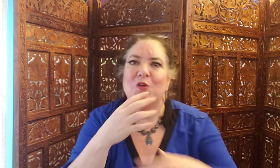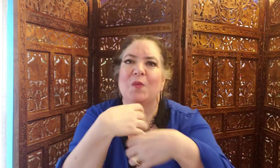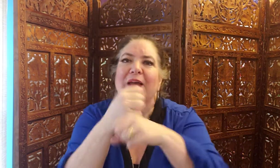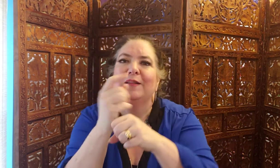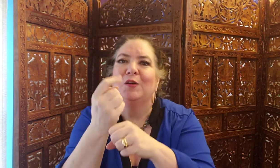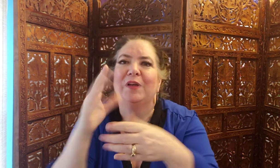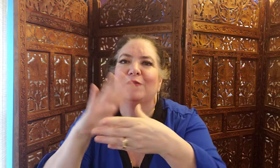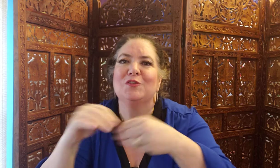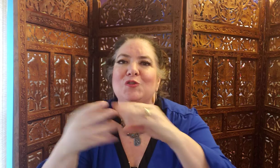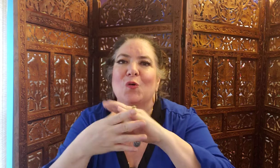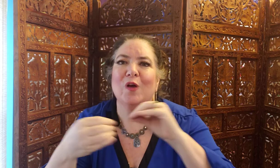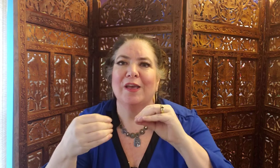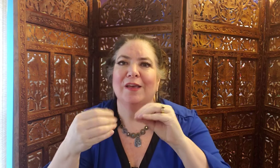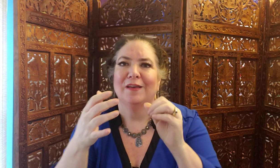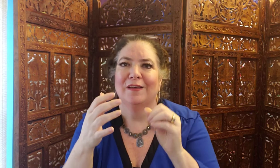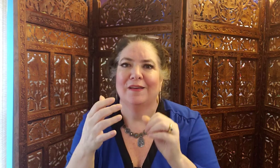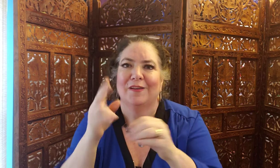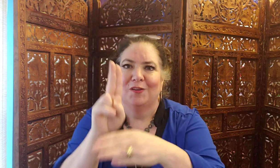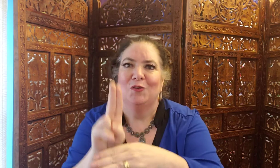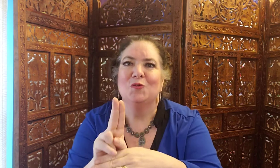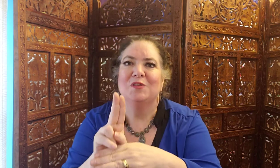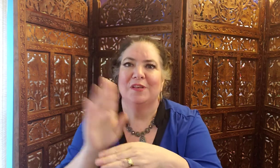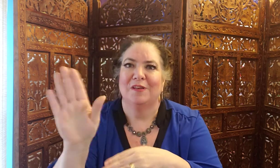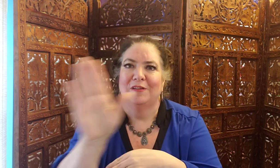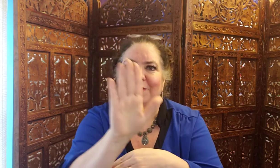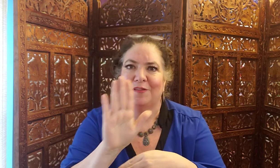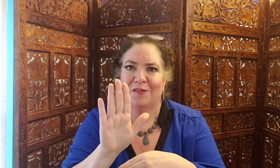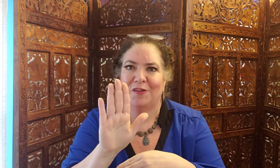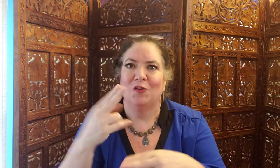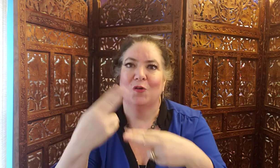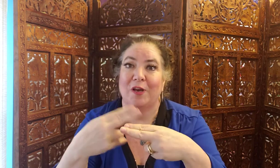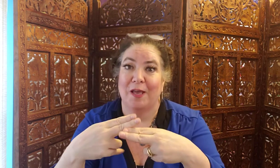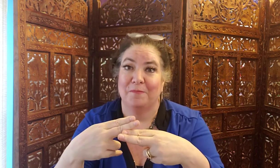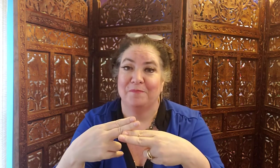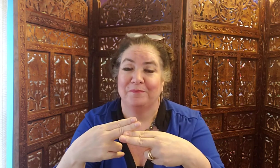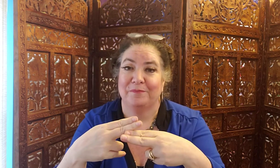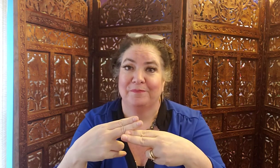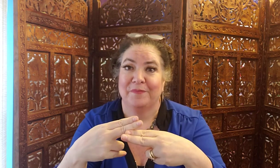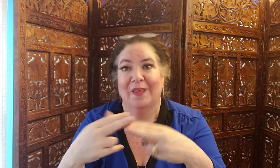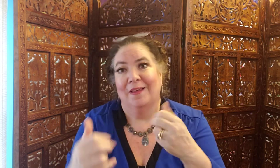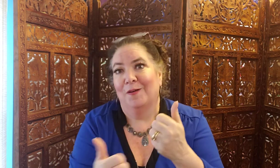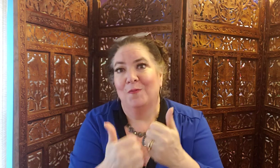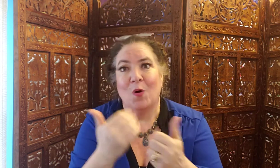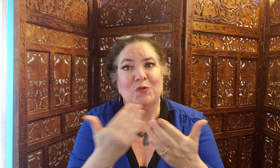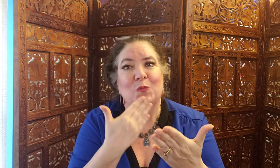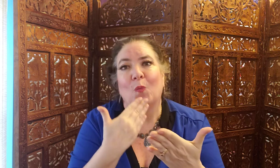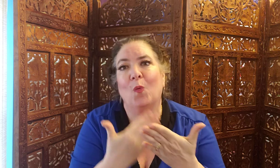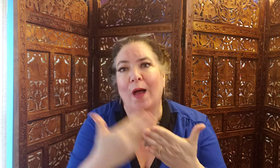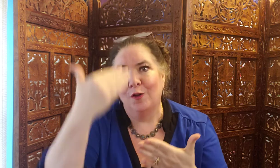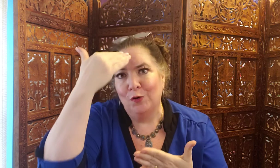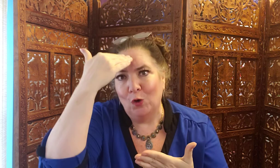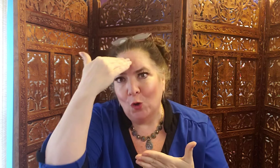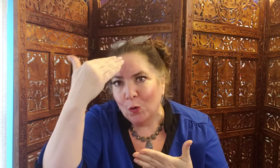You will make a little bit of a story using the letters in your name. The most well-known